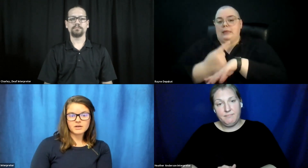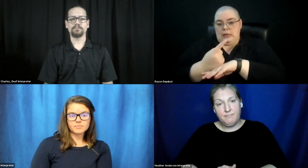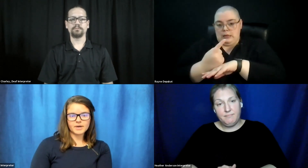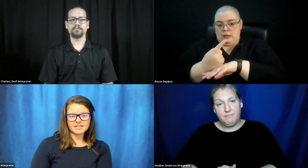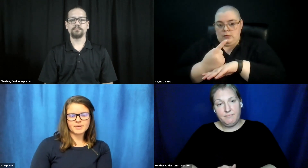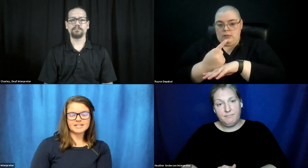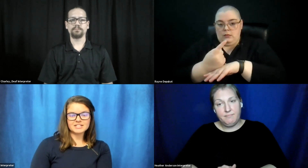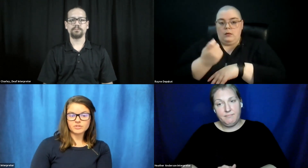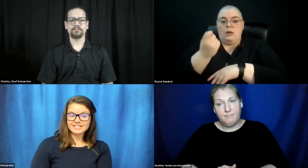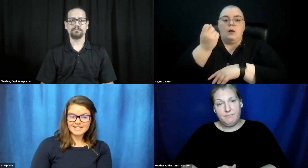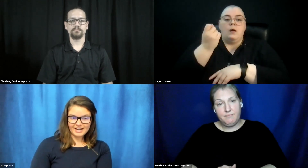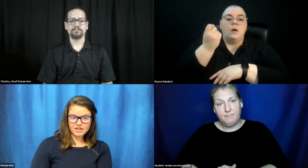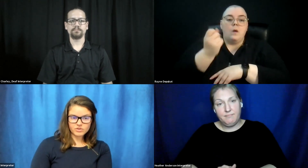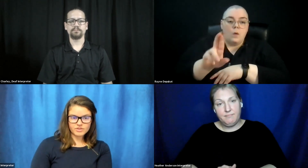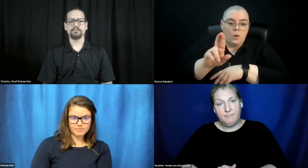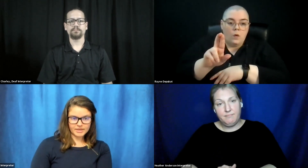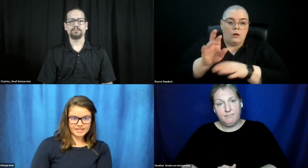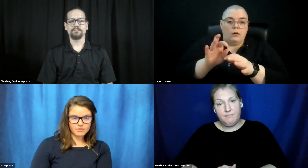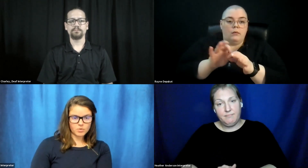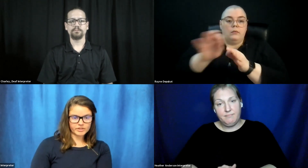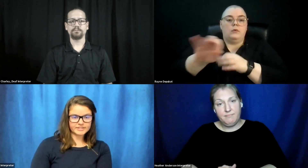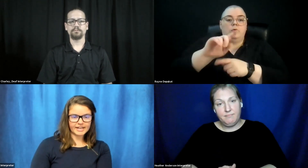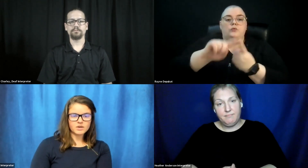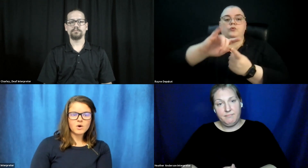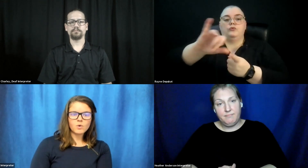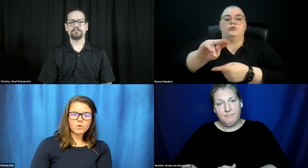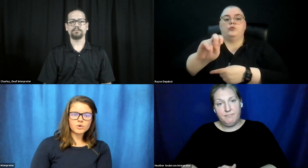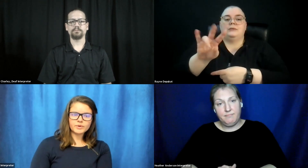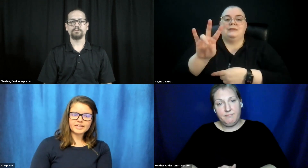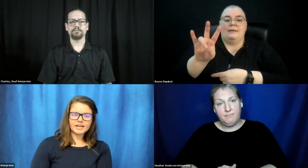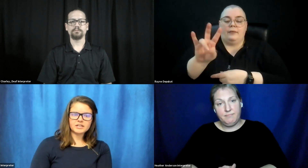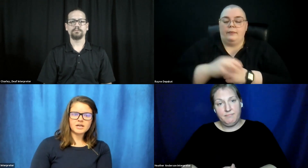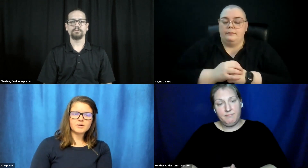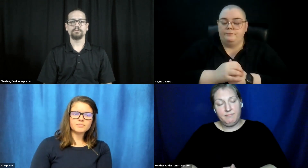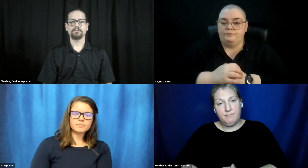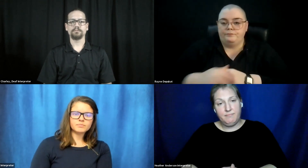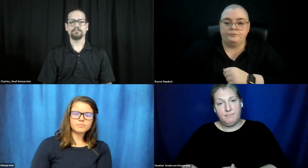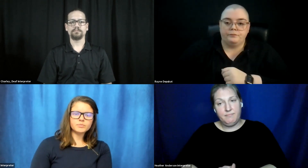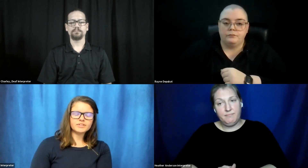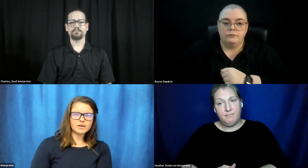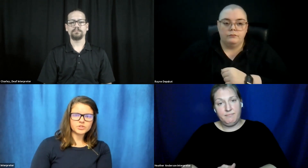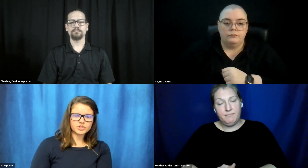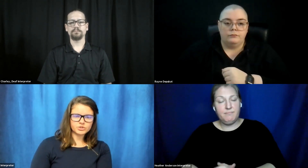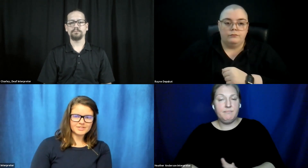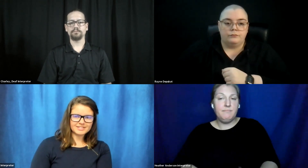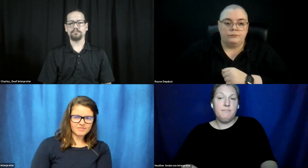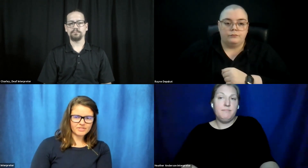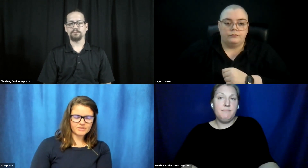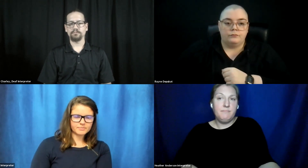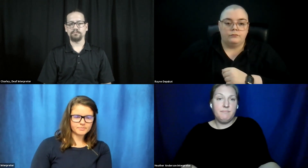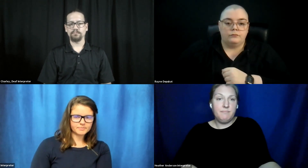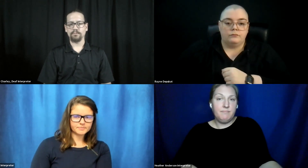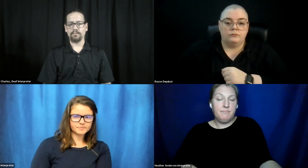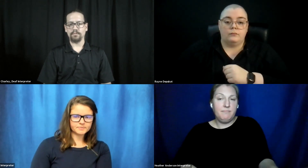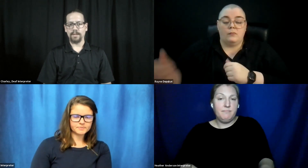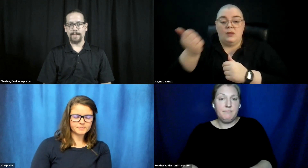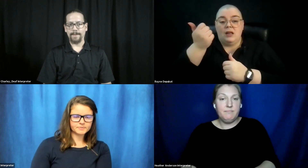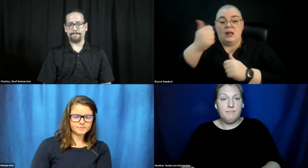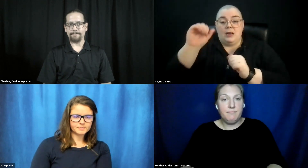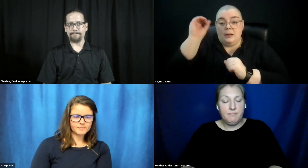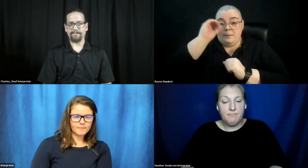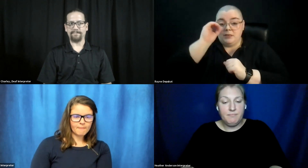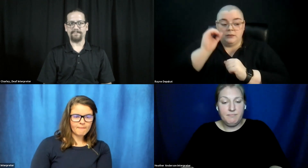But, pick a different day, other than Monday Memorial Day, or we can move it out to June 7.